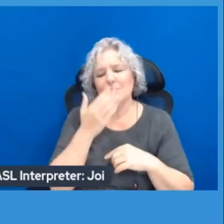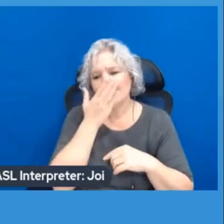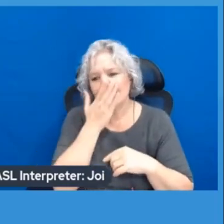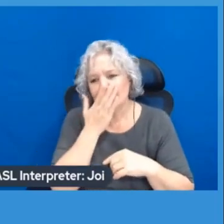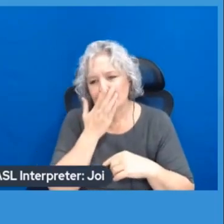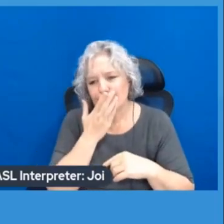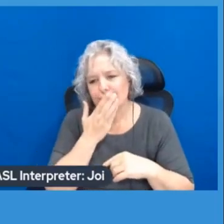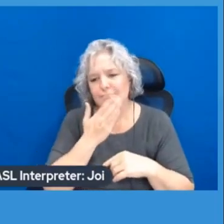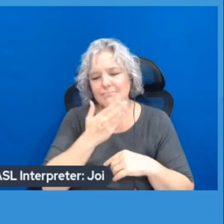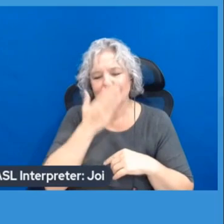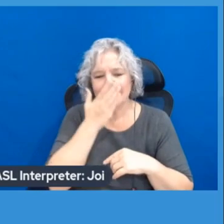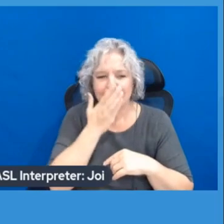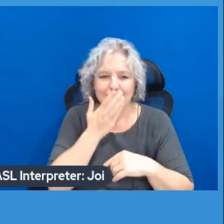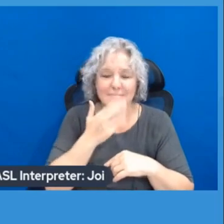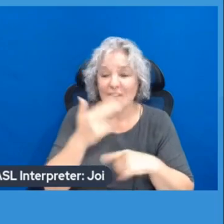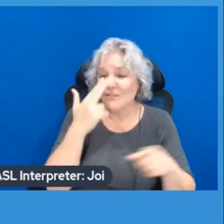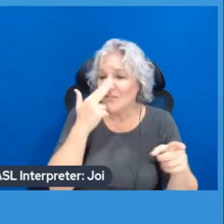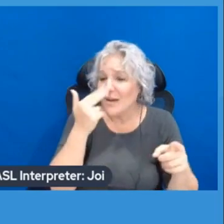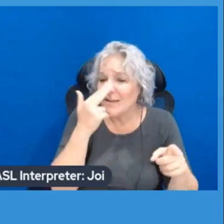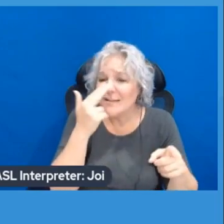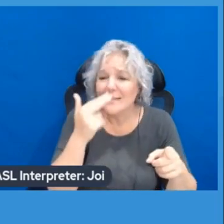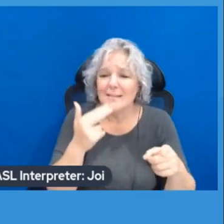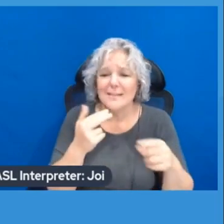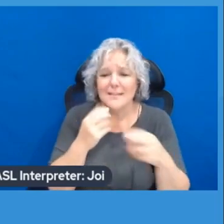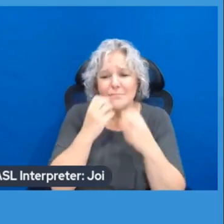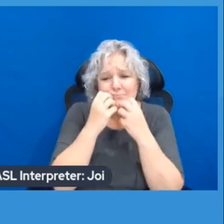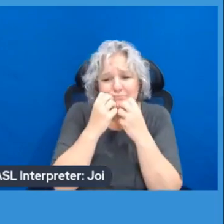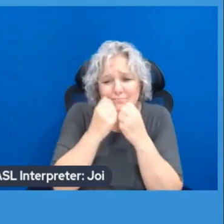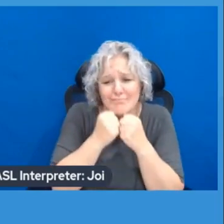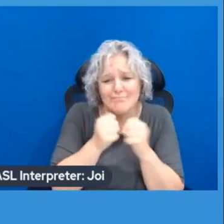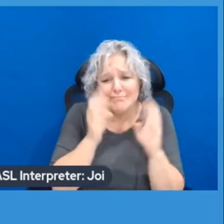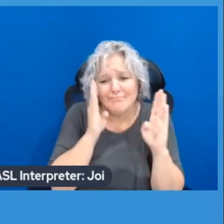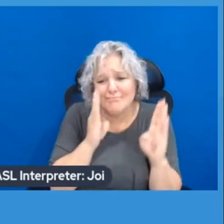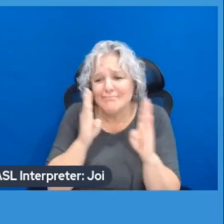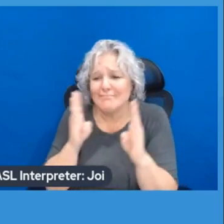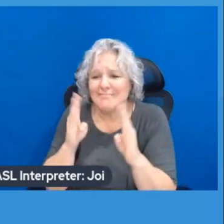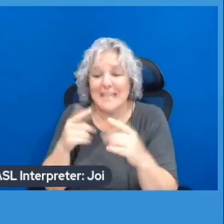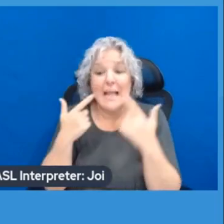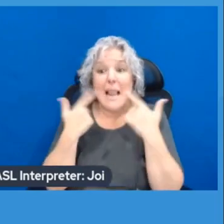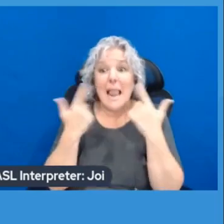he was funny, he was caring. He had a laugh that was contagious.